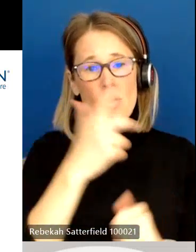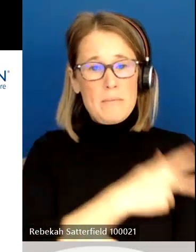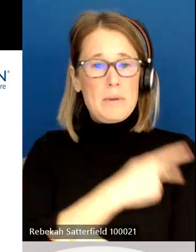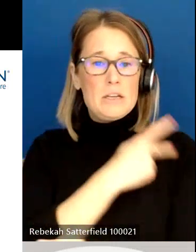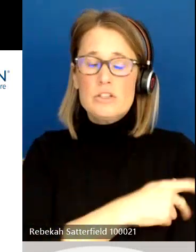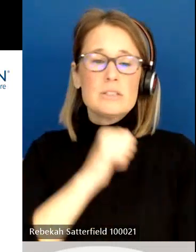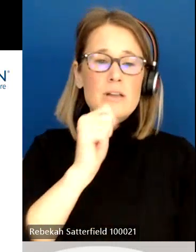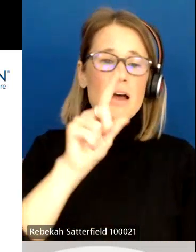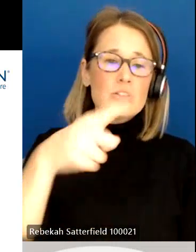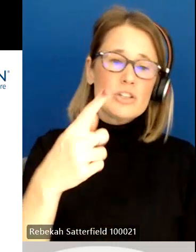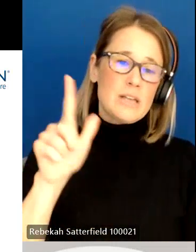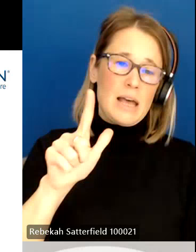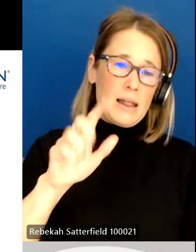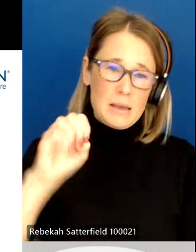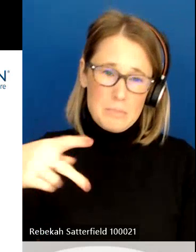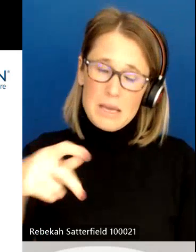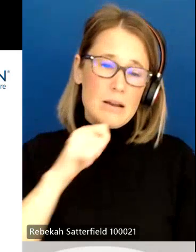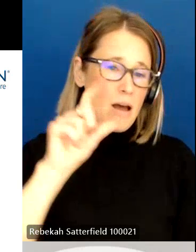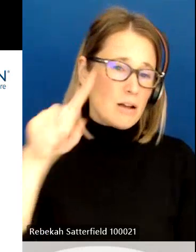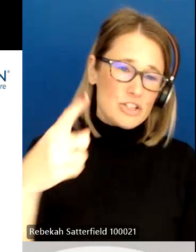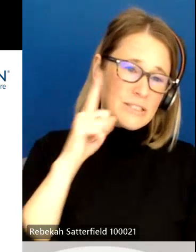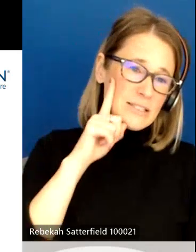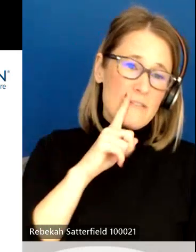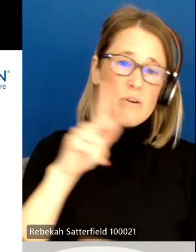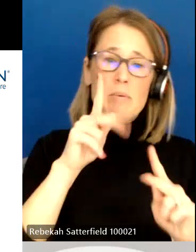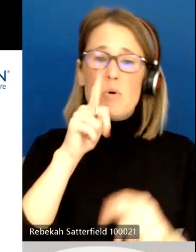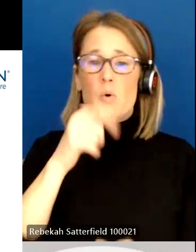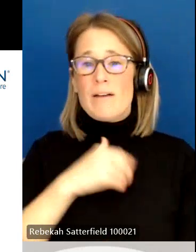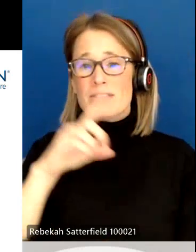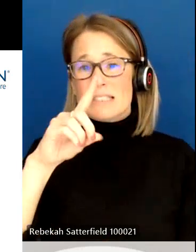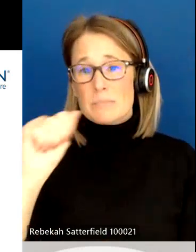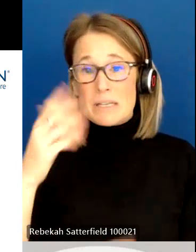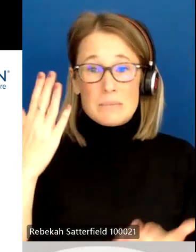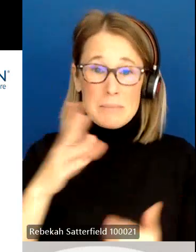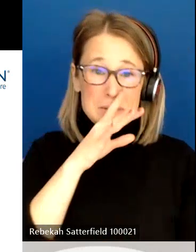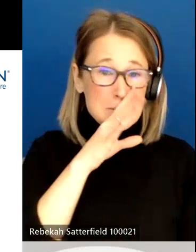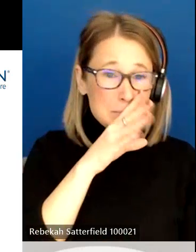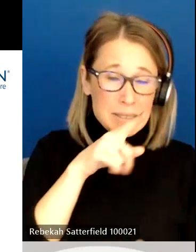are LEP or deaf patients with disabilities such as speech impairments aasia neurod